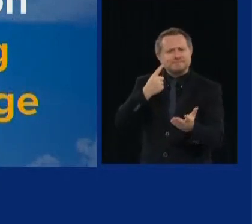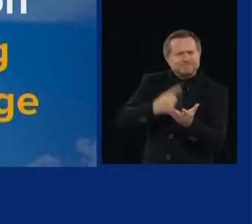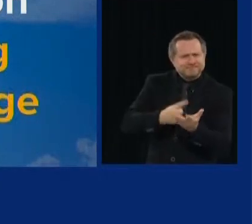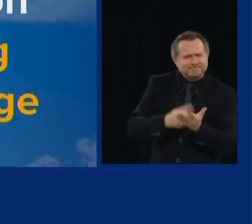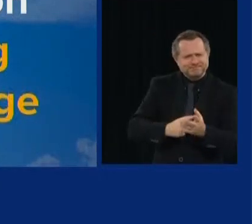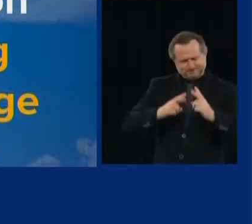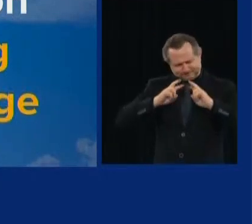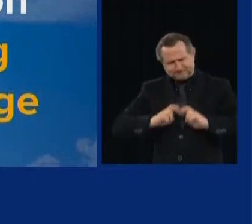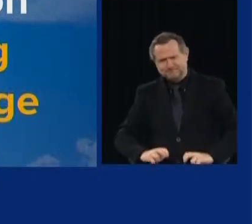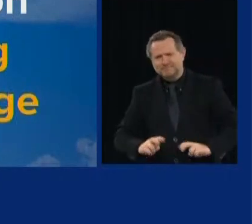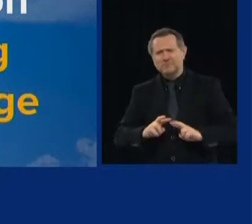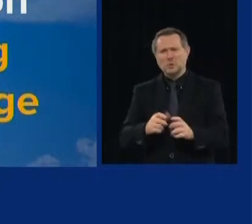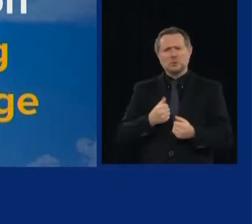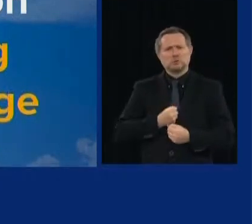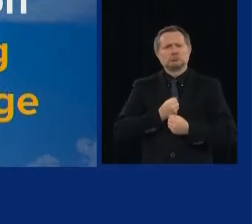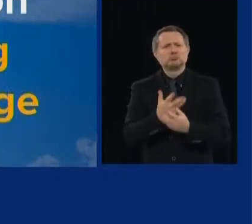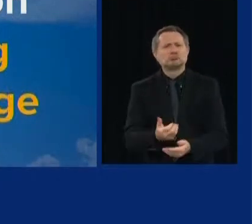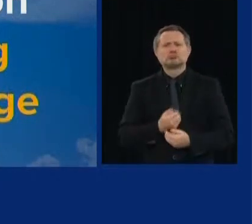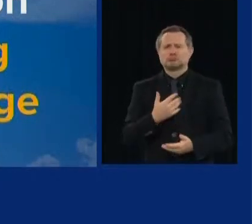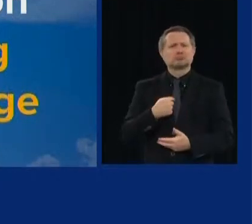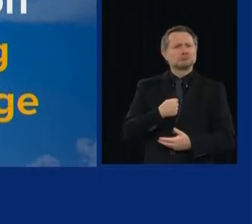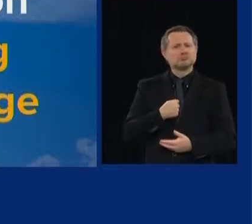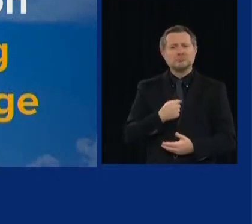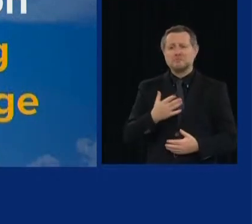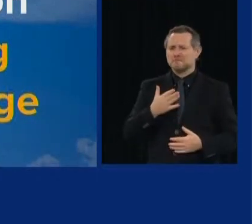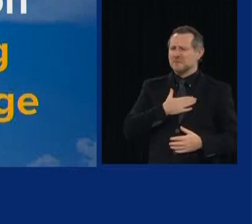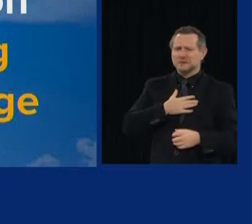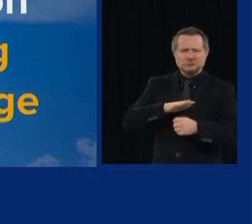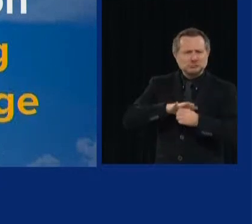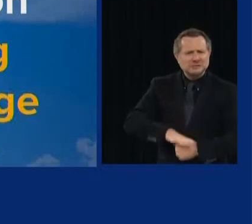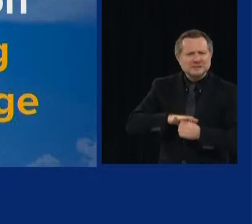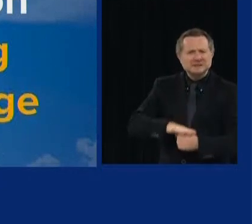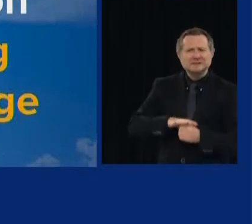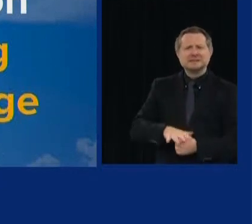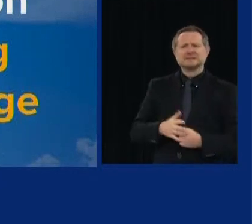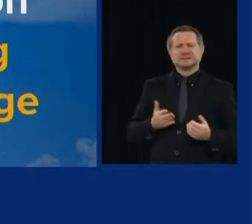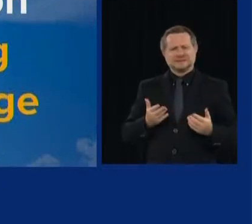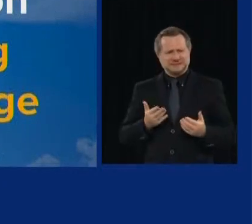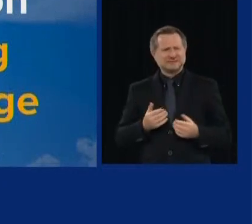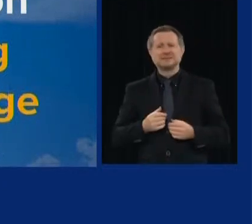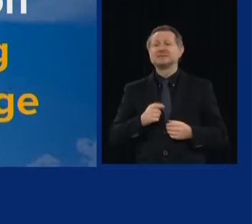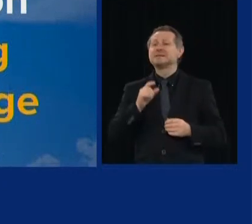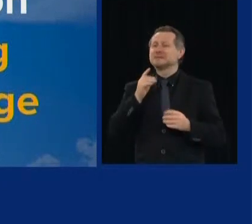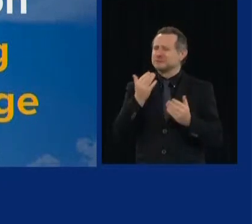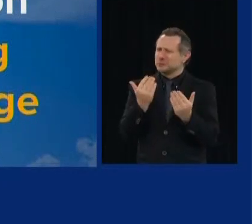HAVE IN PERSON, HOW ARE YOU DOING, REALLY? REALLY, LET'S TALK ABOUT THIS.